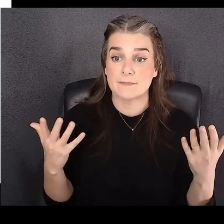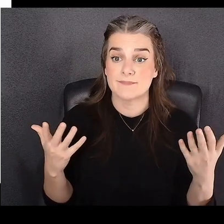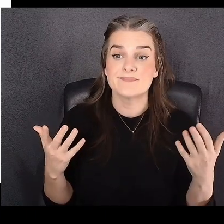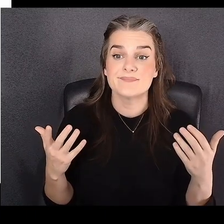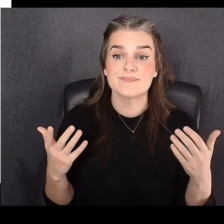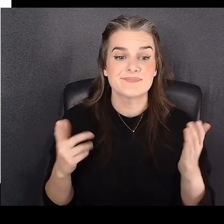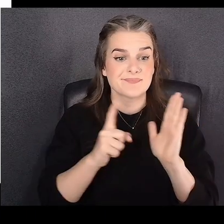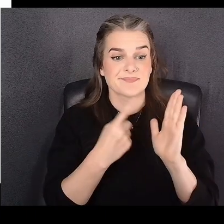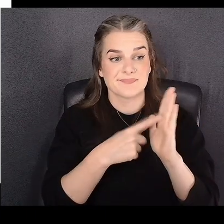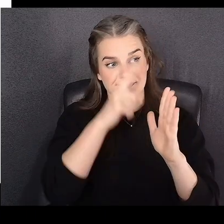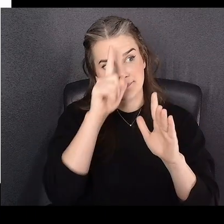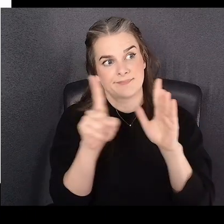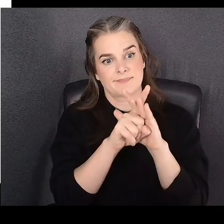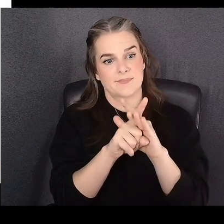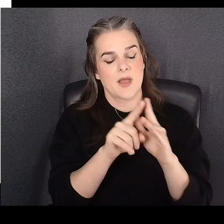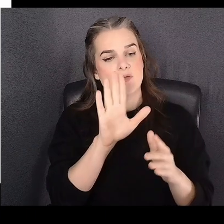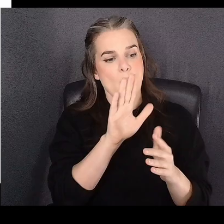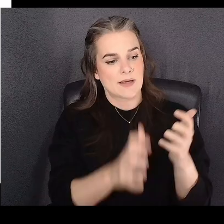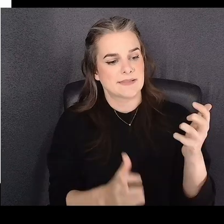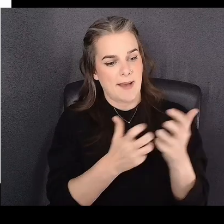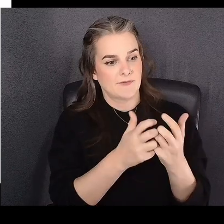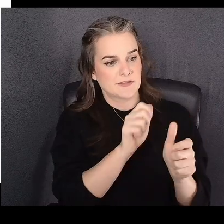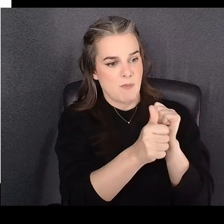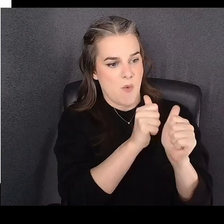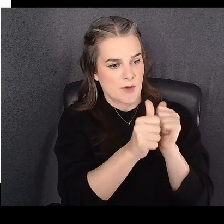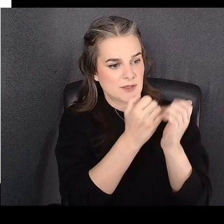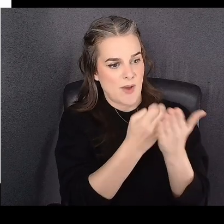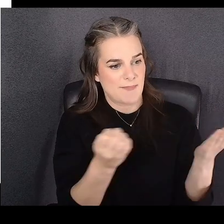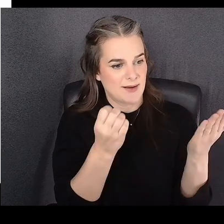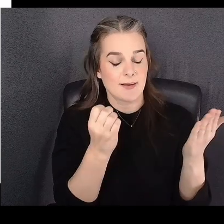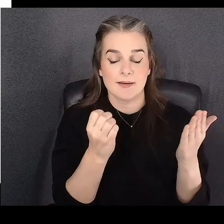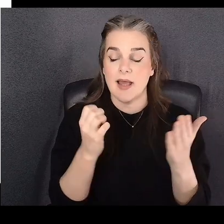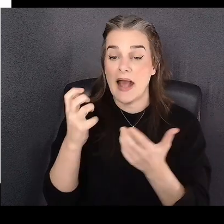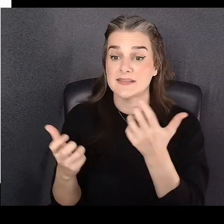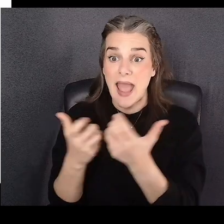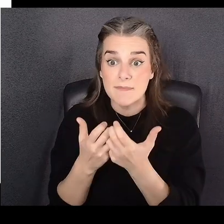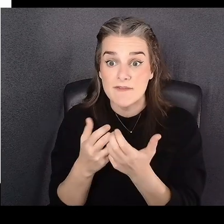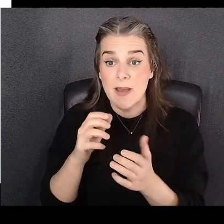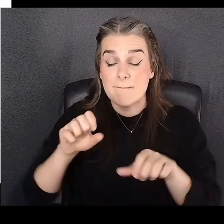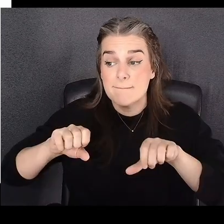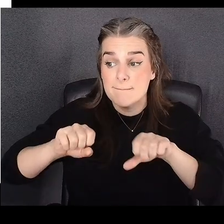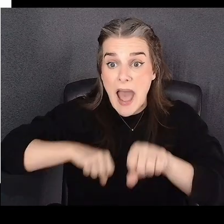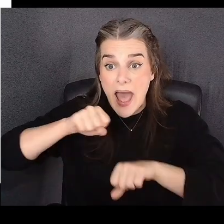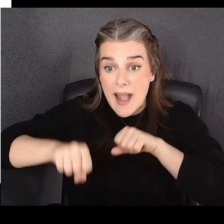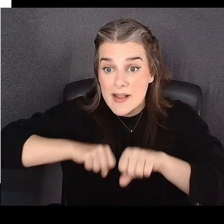first is your adaptive sports equipments, like an adaptive bike, but also your prosthetic device. So I always think of--